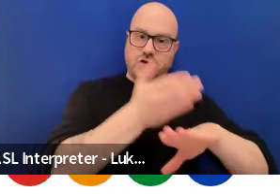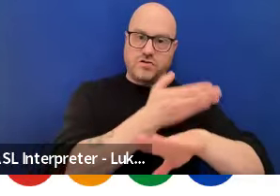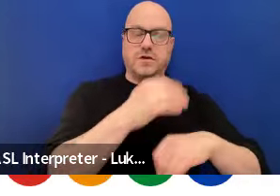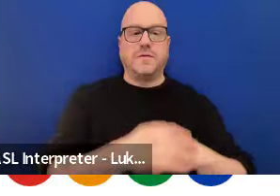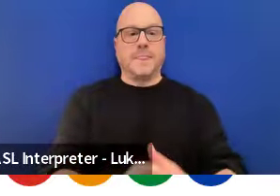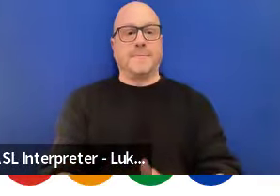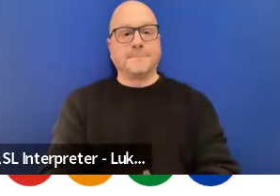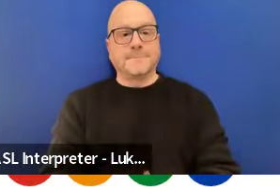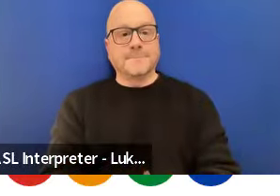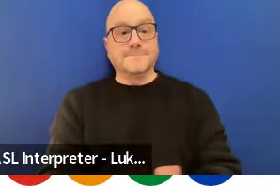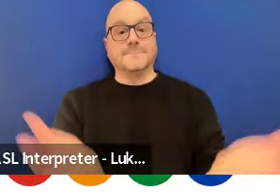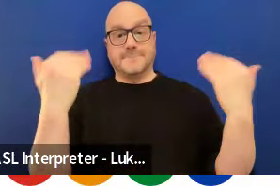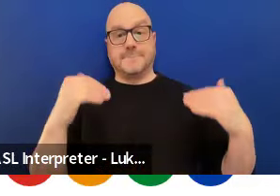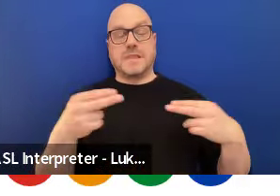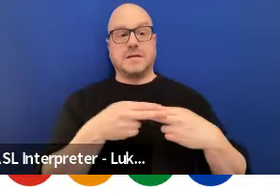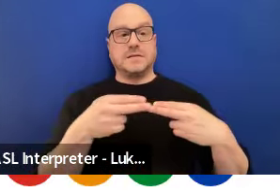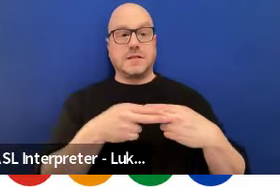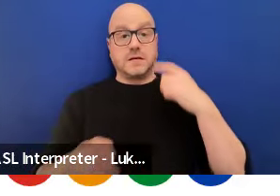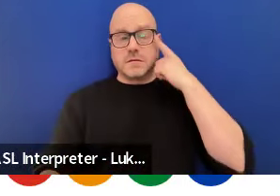INFORMATION ABOUT HOW SERVICE MAY BE IMPACTED DURING CONSTRUCTION.